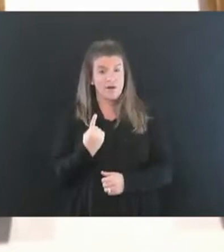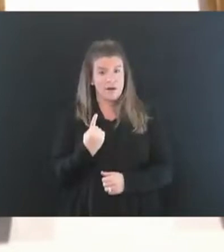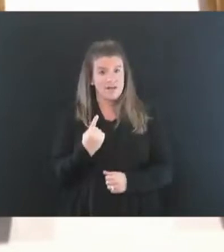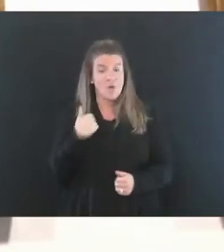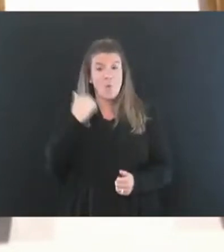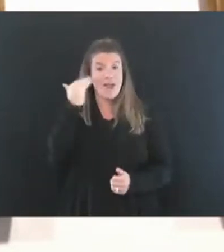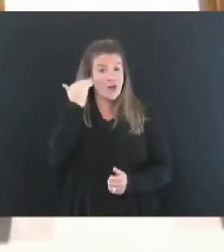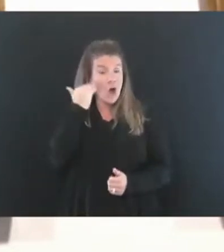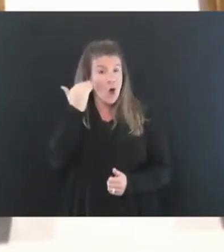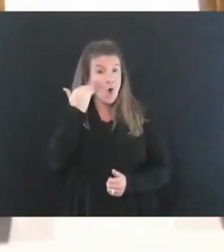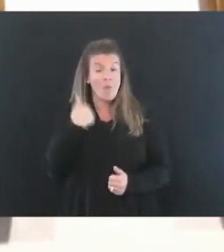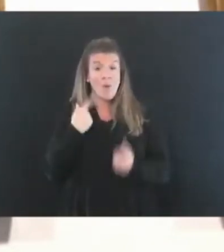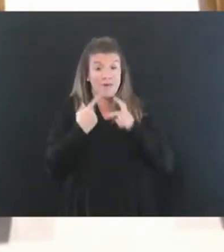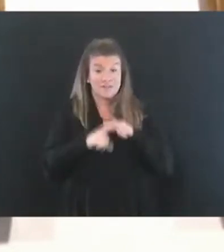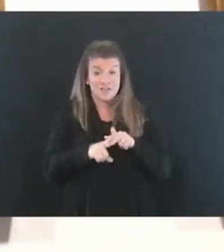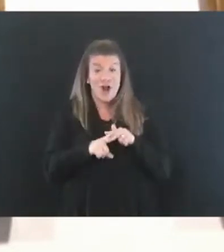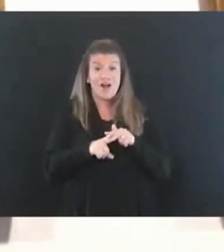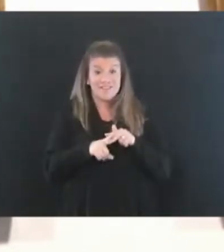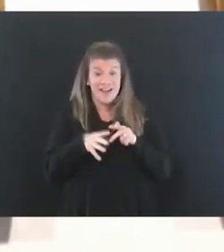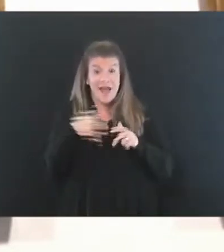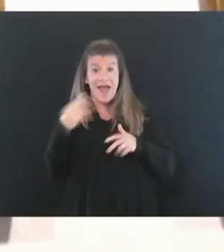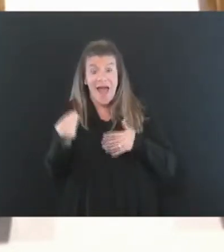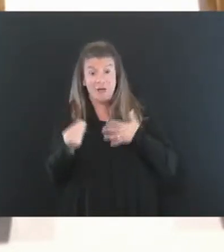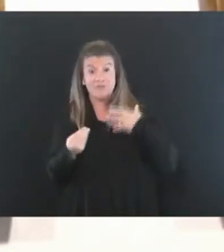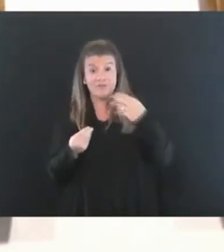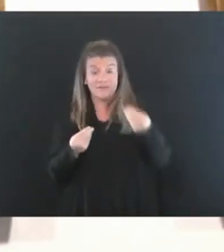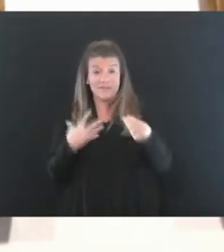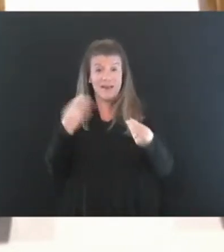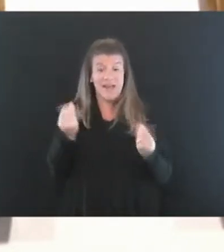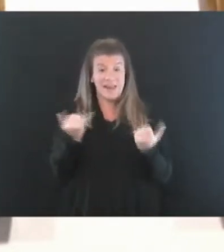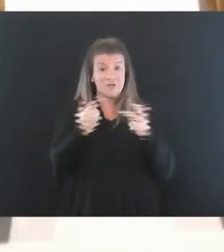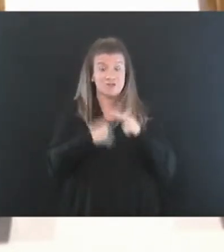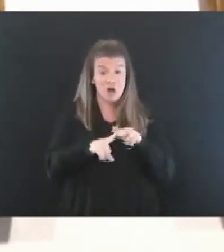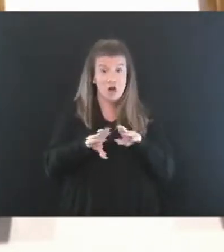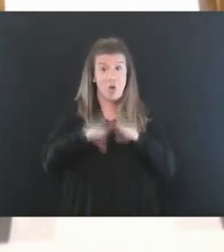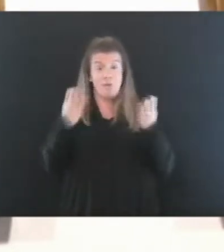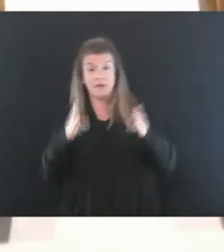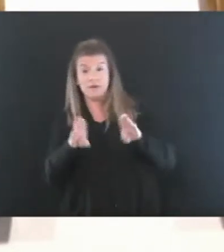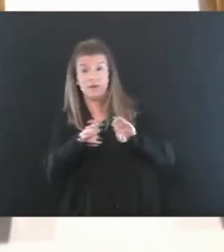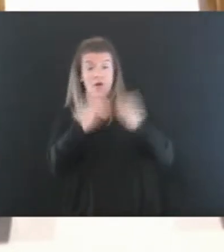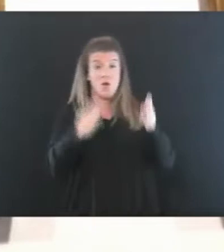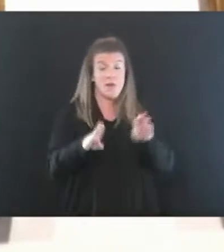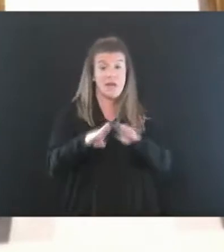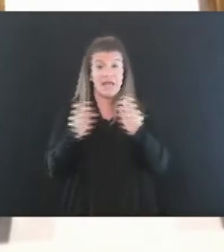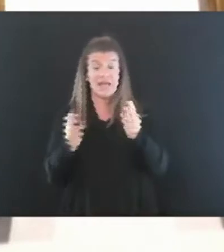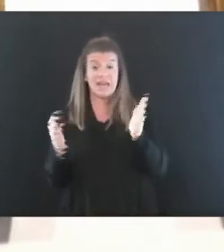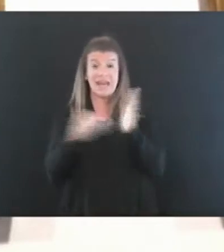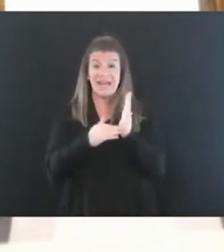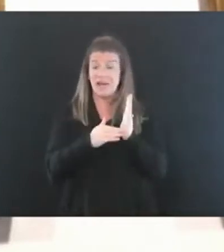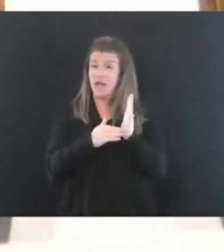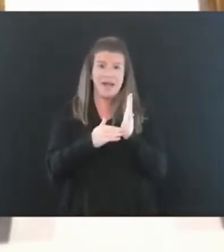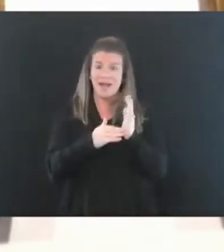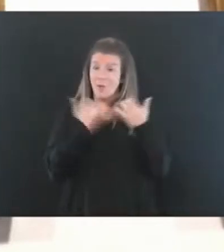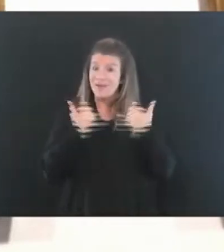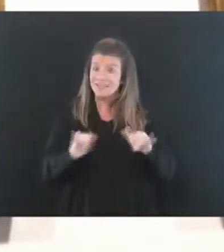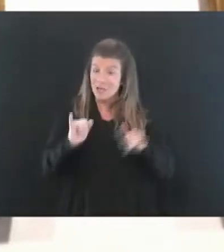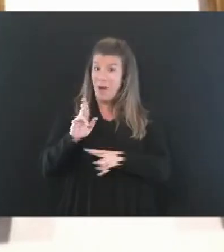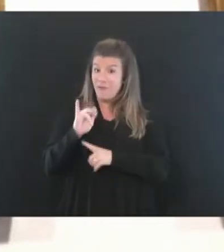CAN INFECT UP TO 5.7 PEOPLE TO LESS THAN ONE. BECAUSE WE KNOW THAT WHEN WE